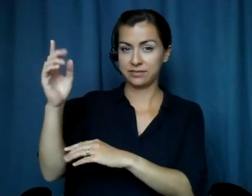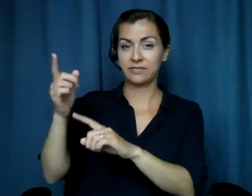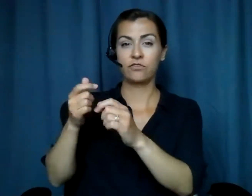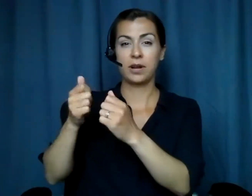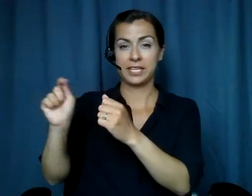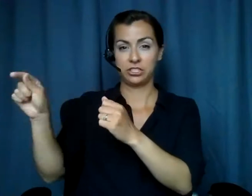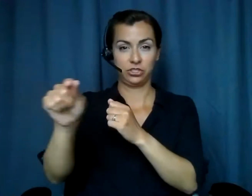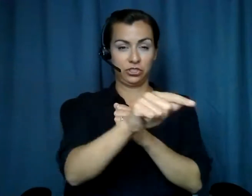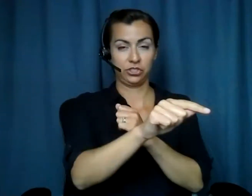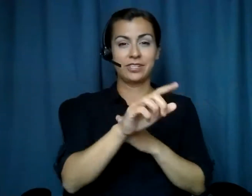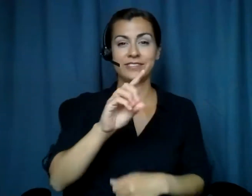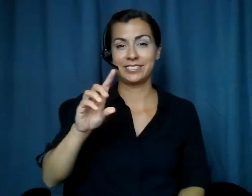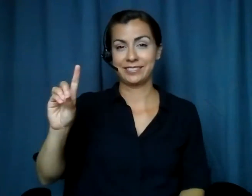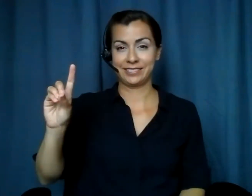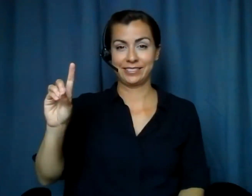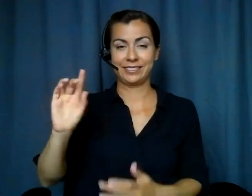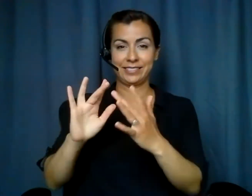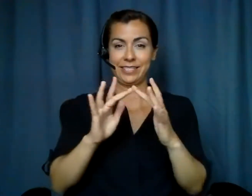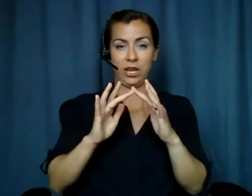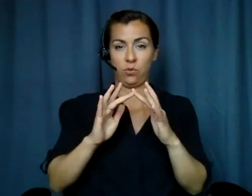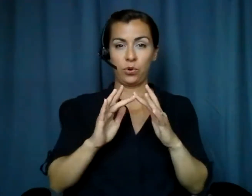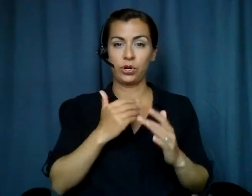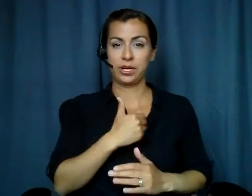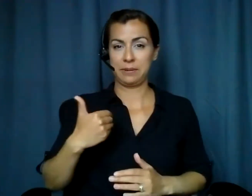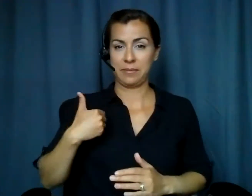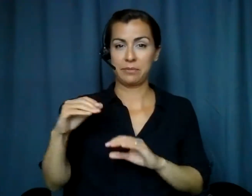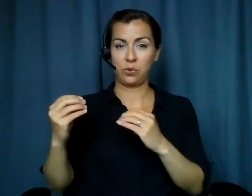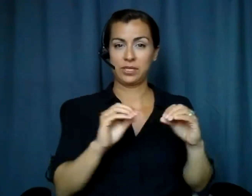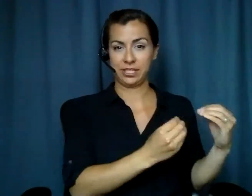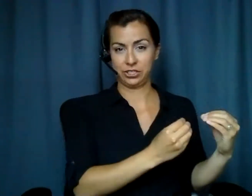excited to introduce Tom Stenson from Disability